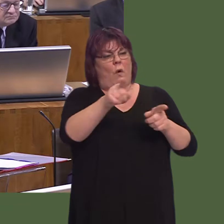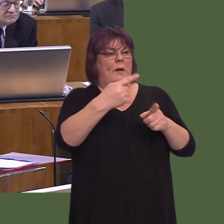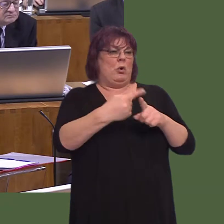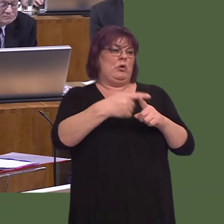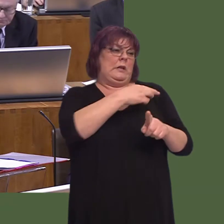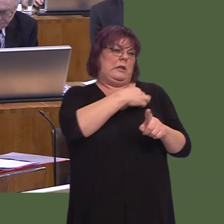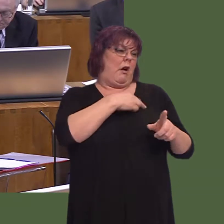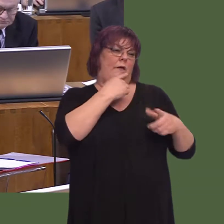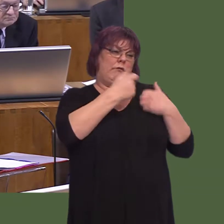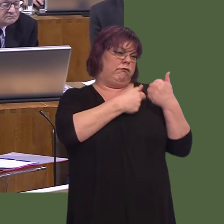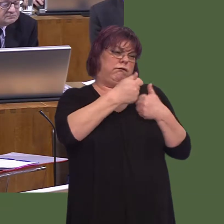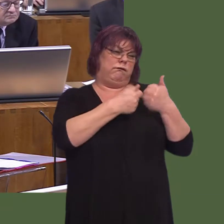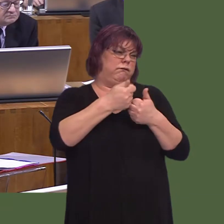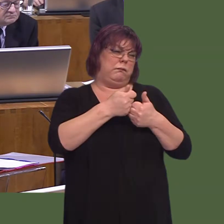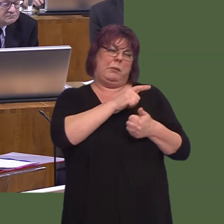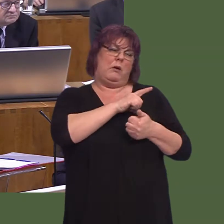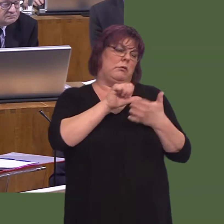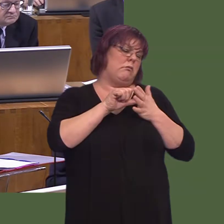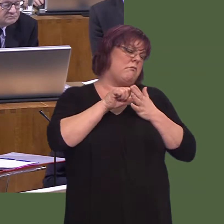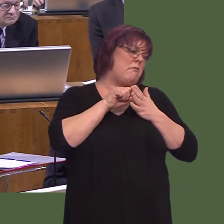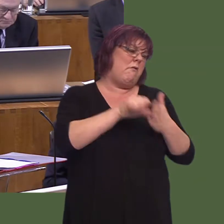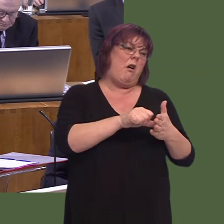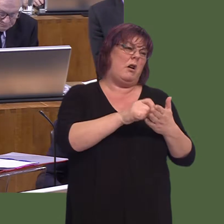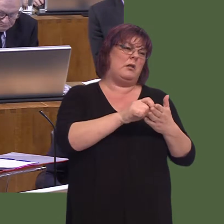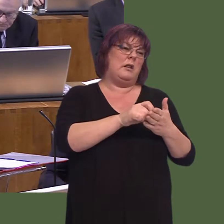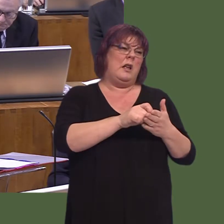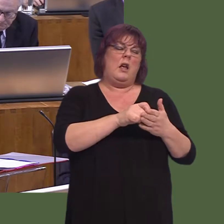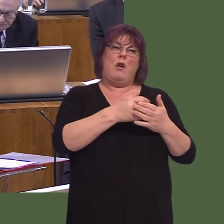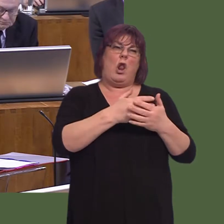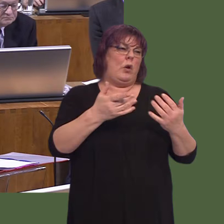done. It has been very difficult, given intense spikes in demandóunpredicatble spikes in